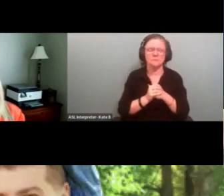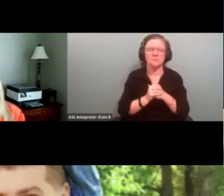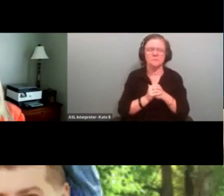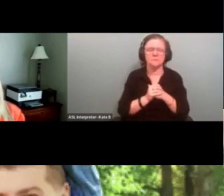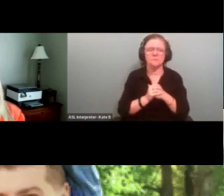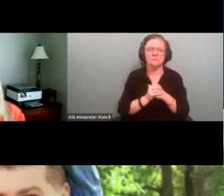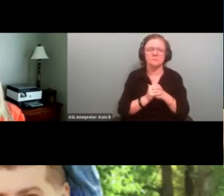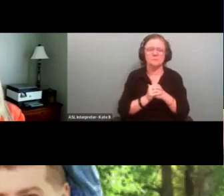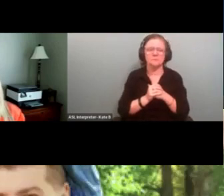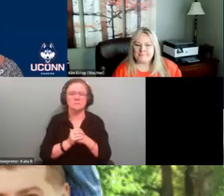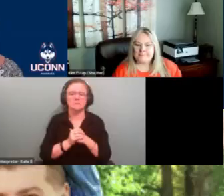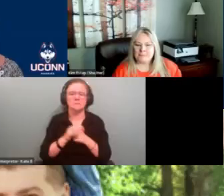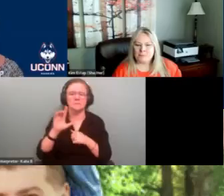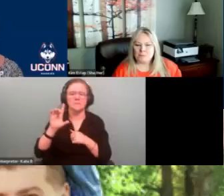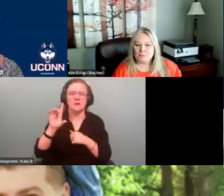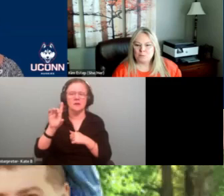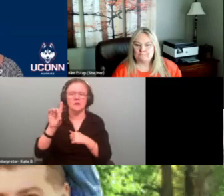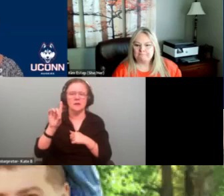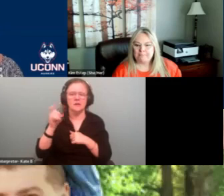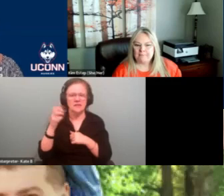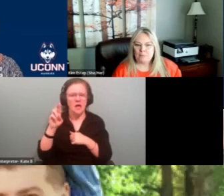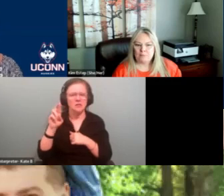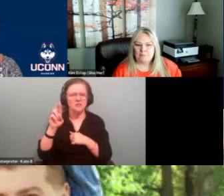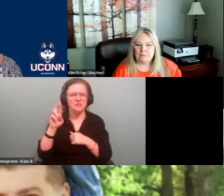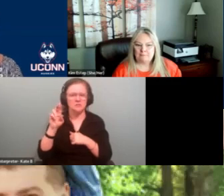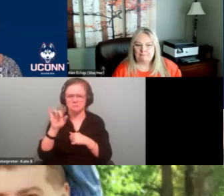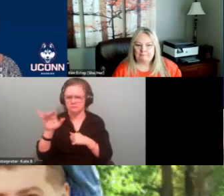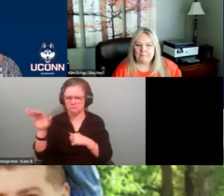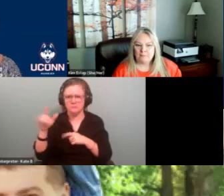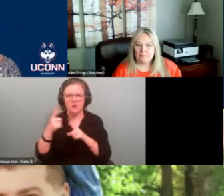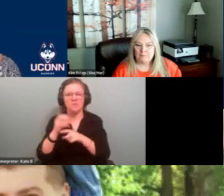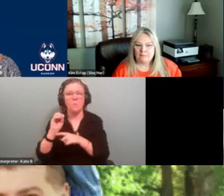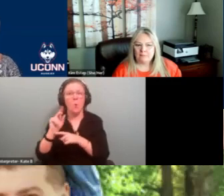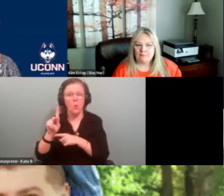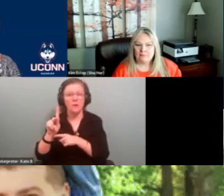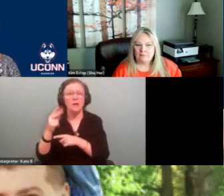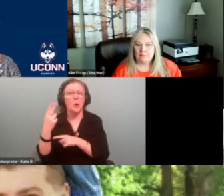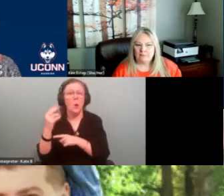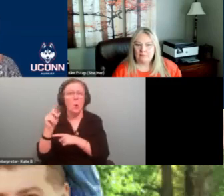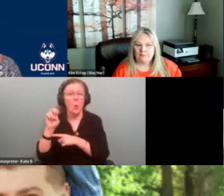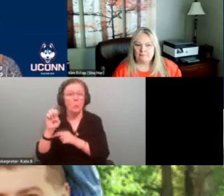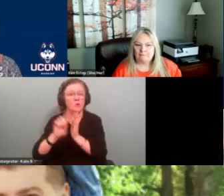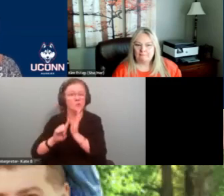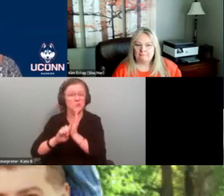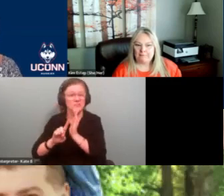something that Dr. Chad Holman shares from the Oklahoma Hope Research Center that says hope